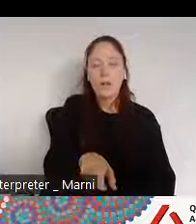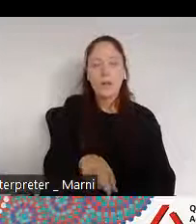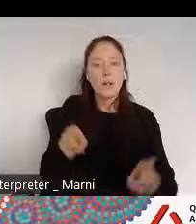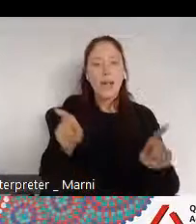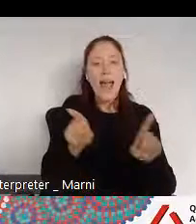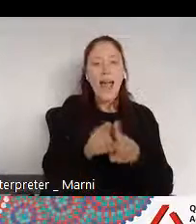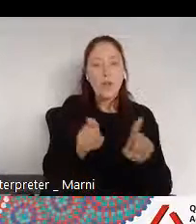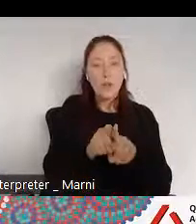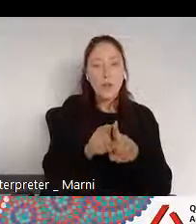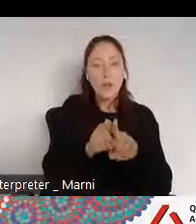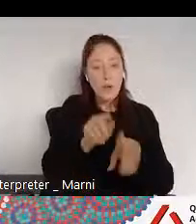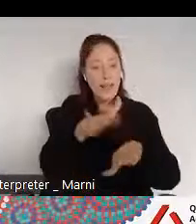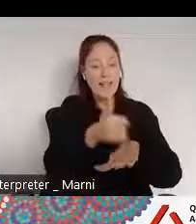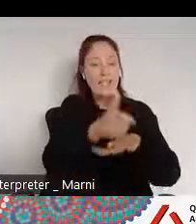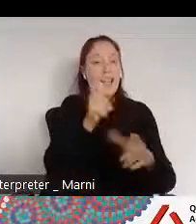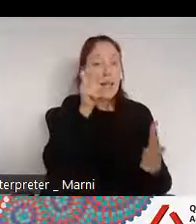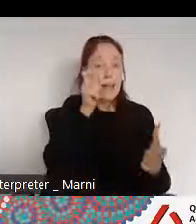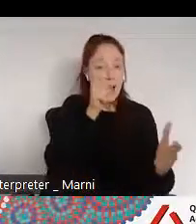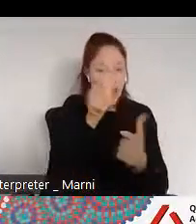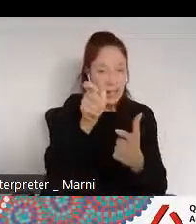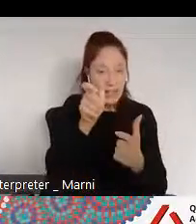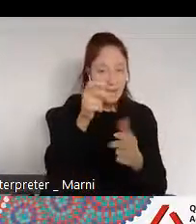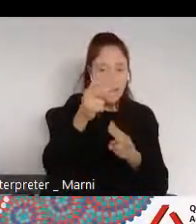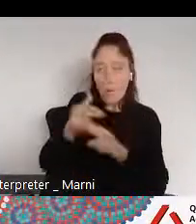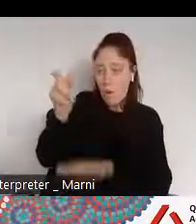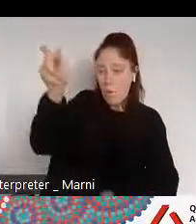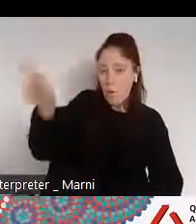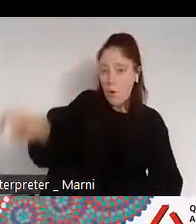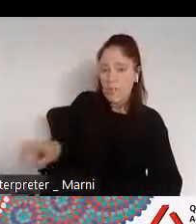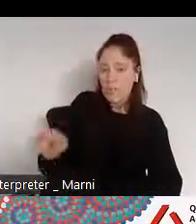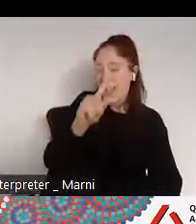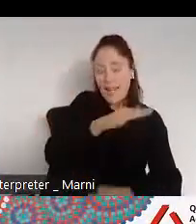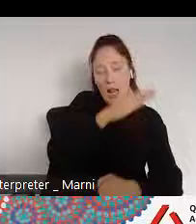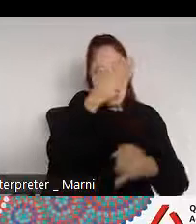which is one of the statutory entities, is the appointment of last resort. Anyone